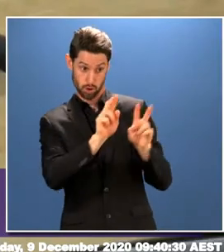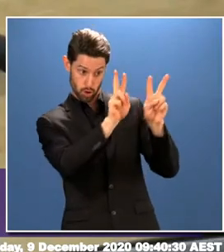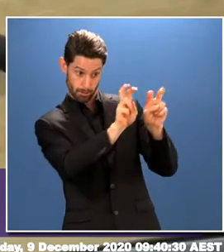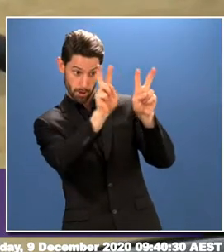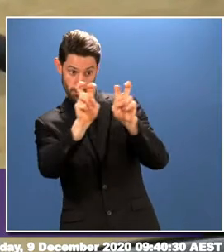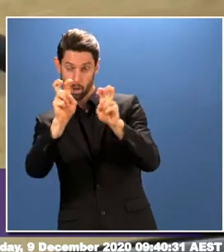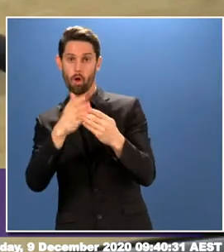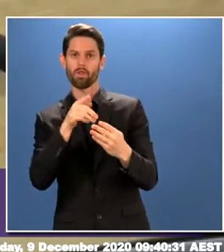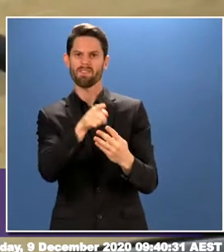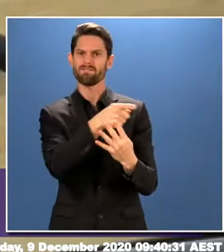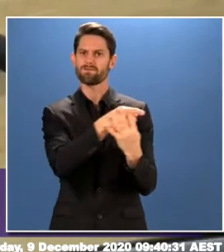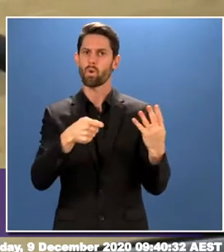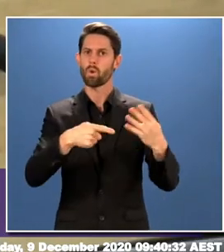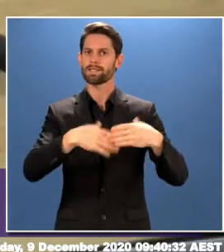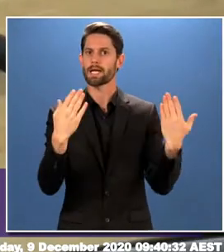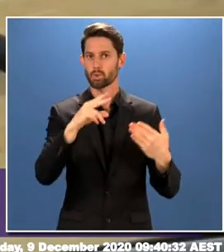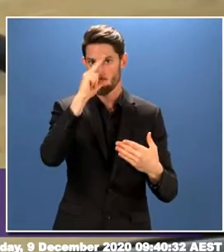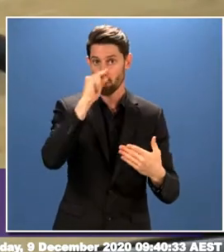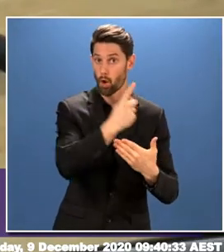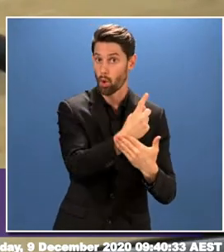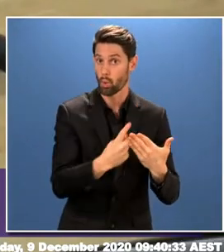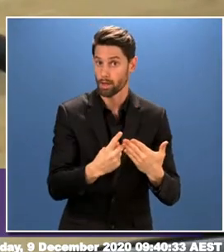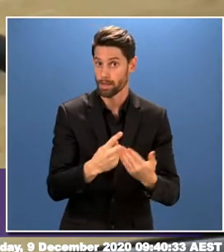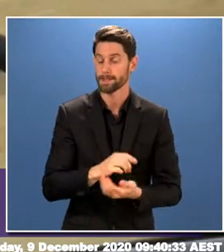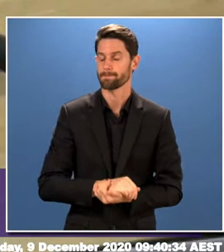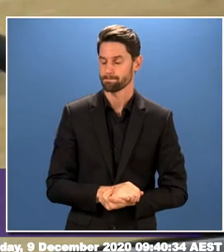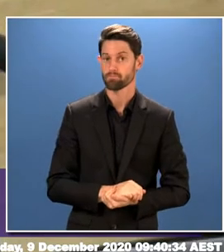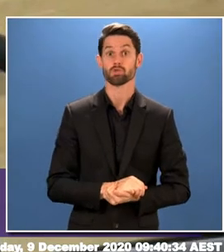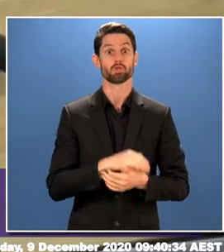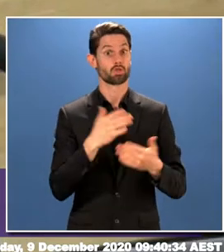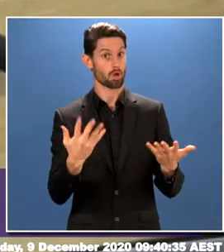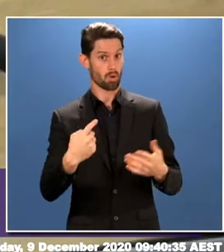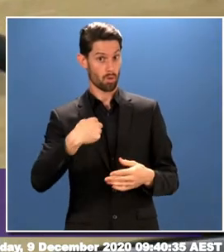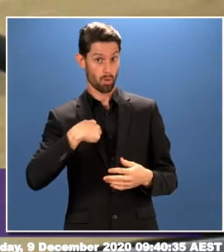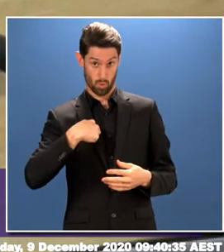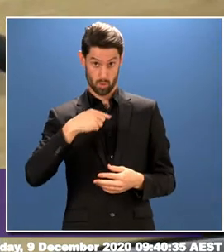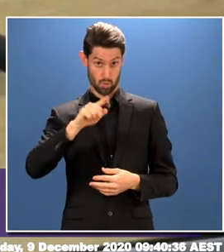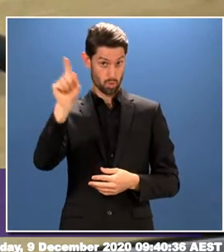As I mentioned earlier, Jess, for the purposes of today we will focus on the Summit as it related to employment.